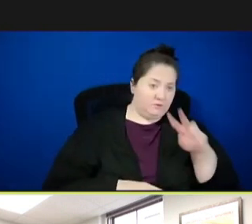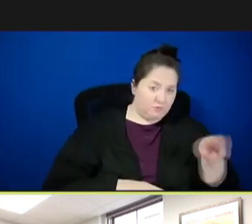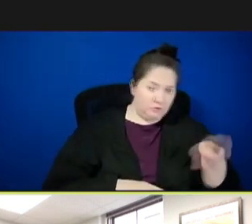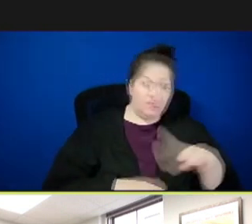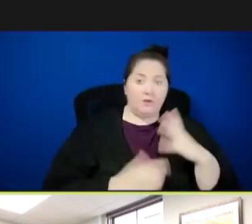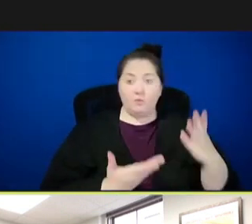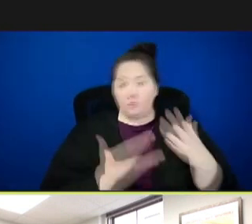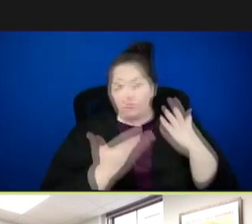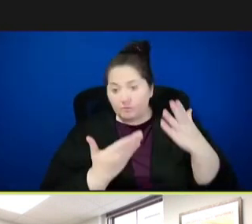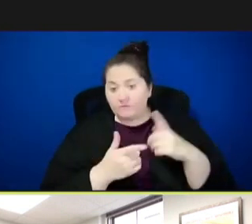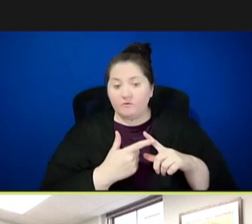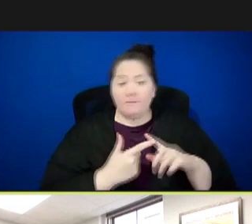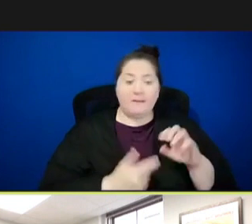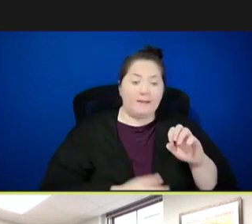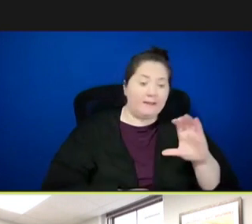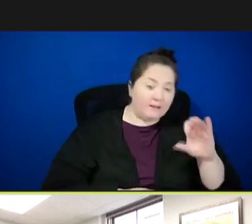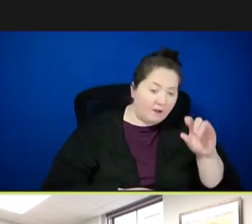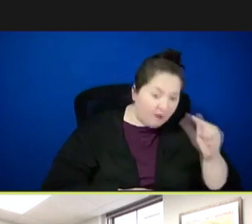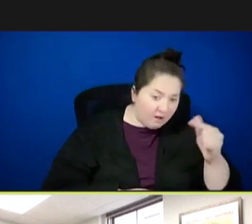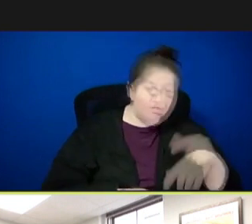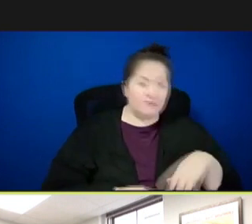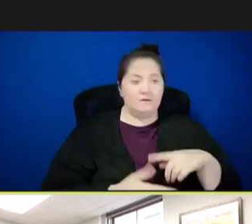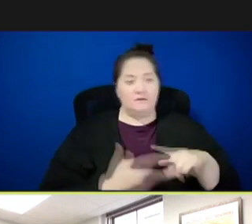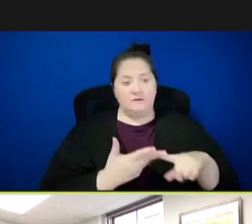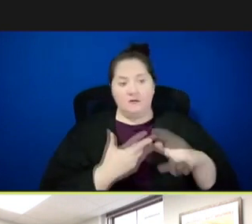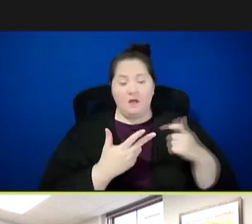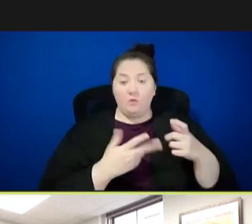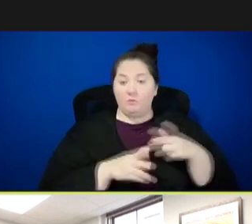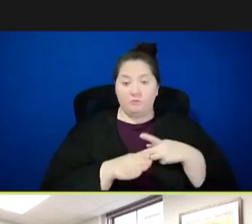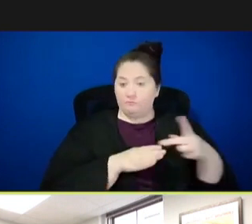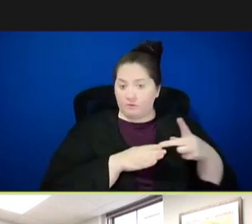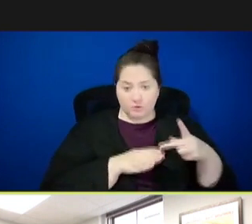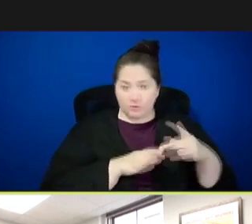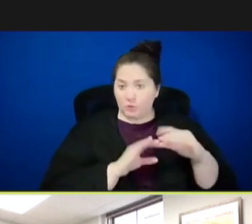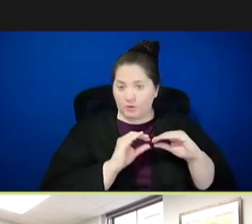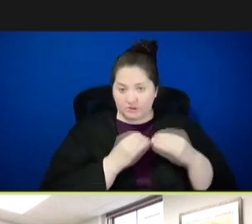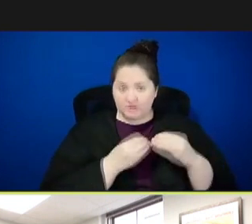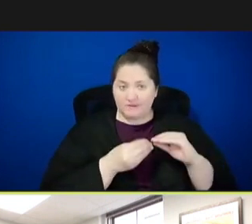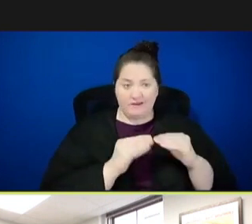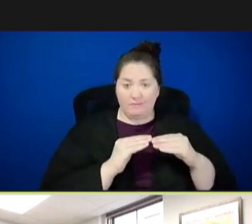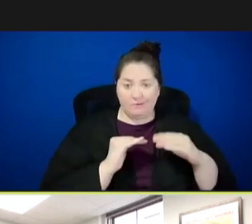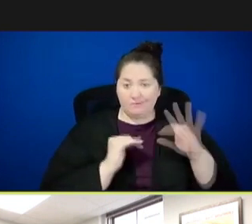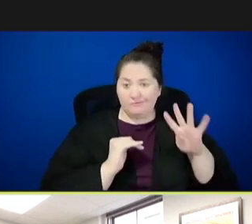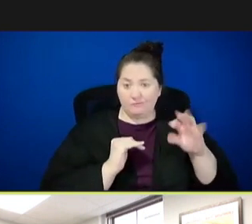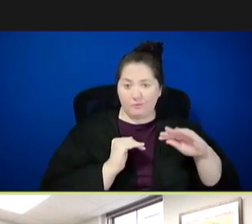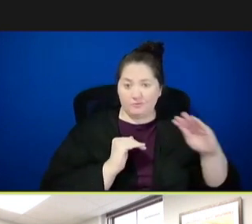from ACOG and many other professional organizations, that number did not budge.